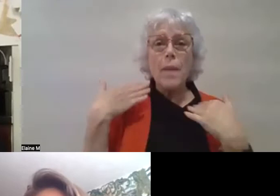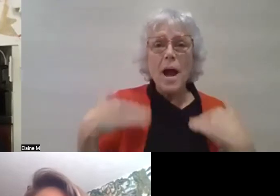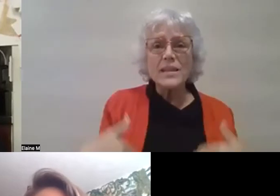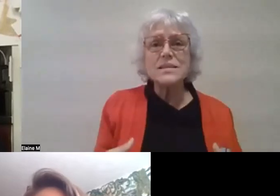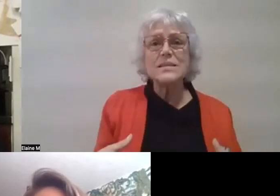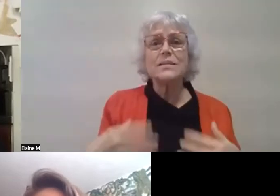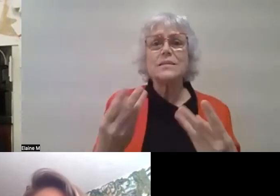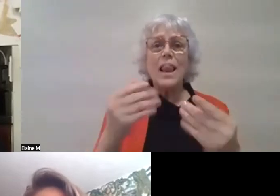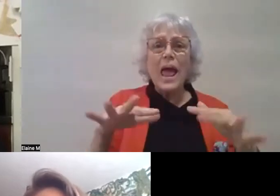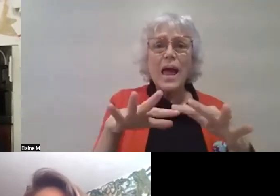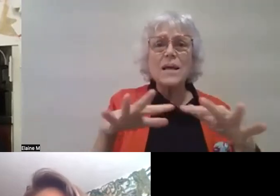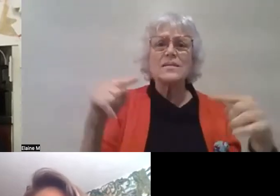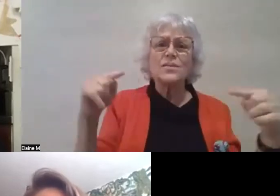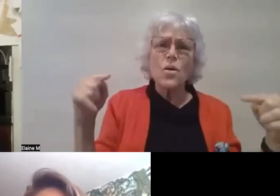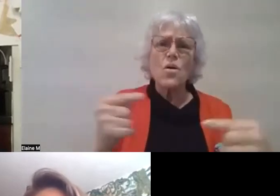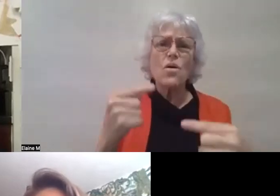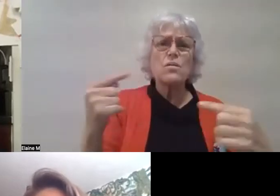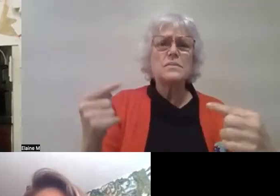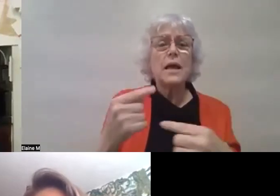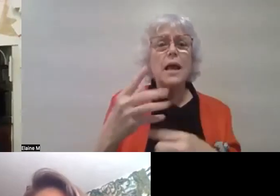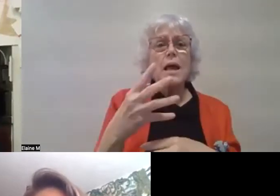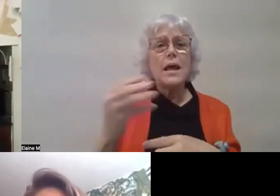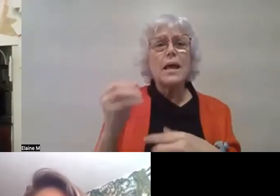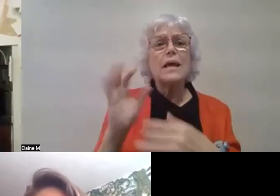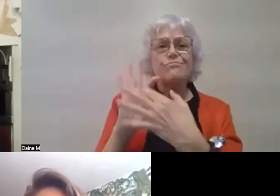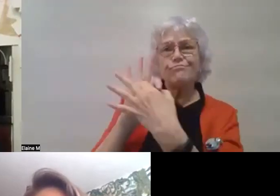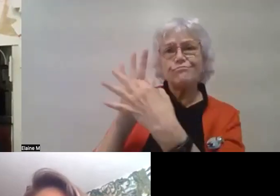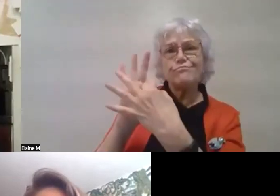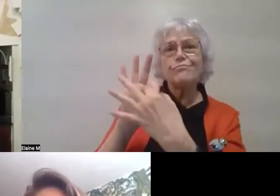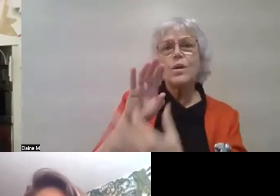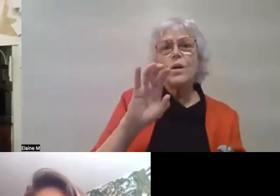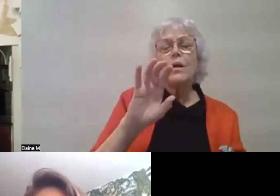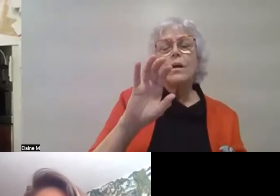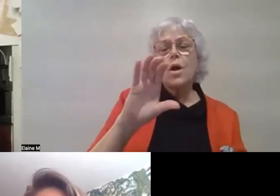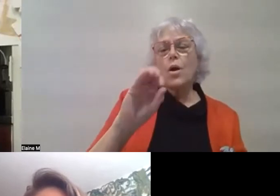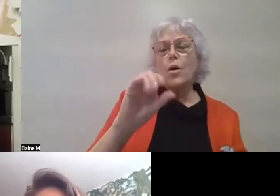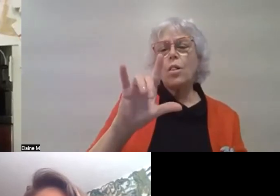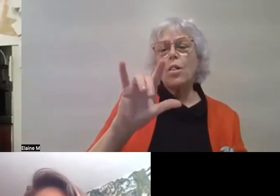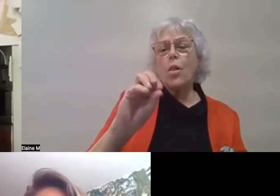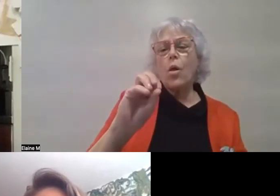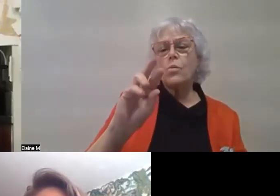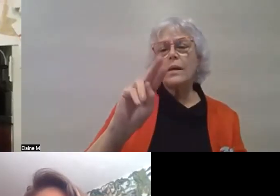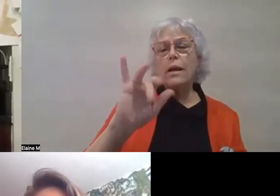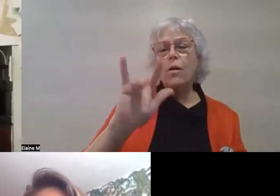it really does tie into the history of colonialism and eugenics. It is a way of